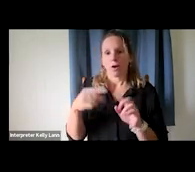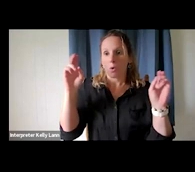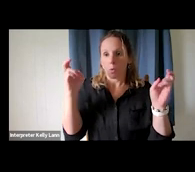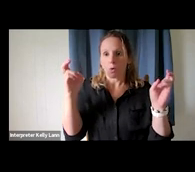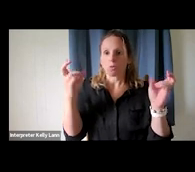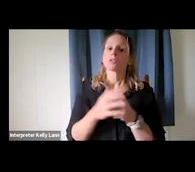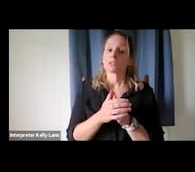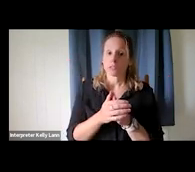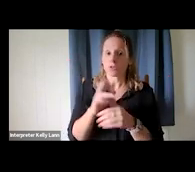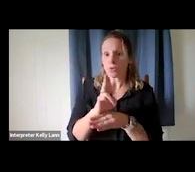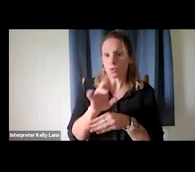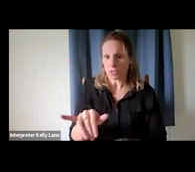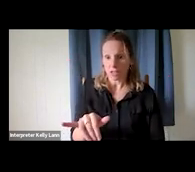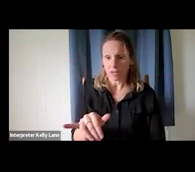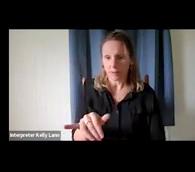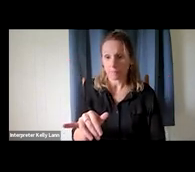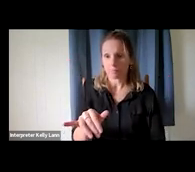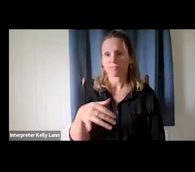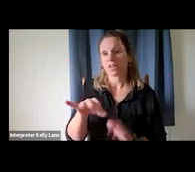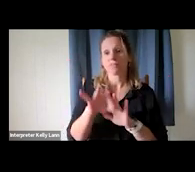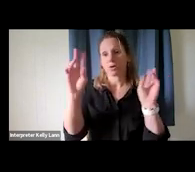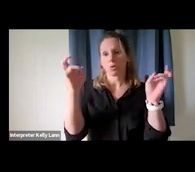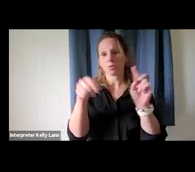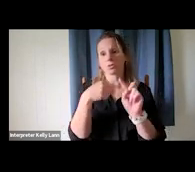that are currently using, I found quotes of psychiatrists,